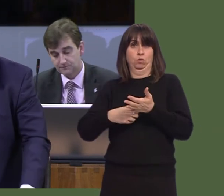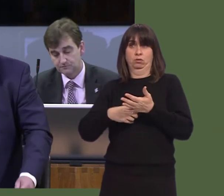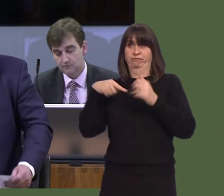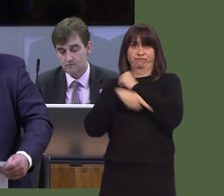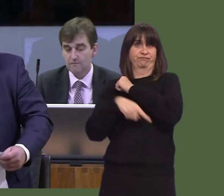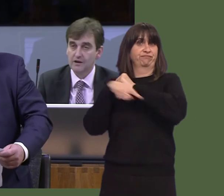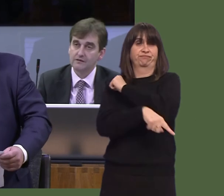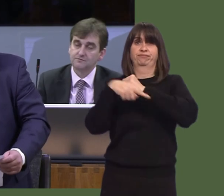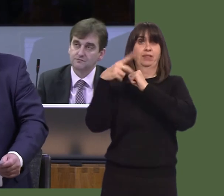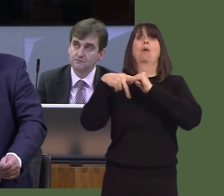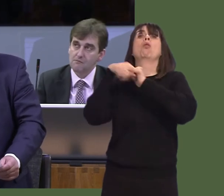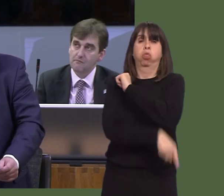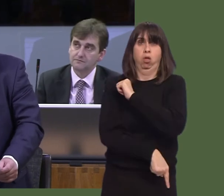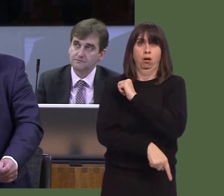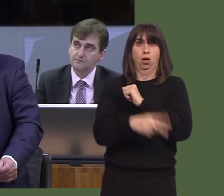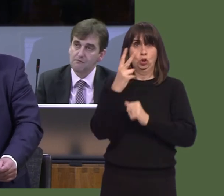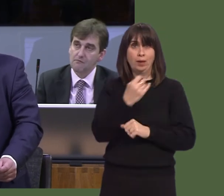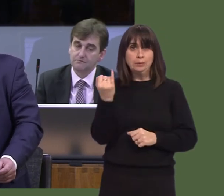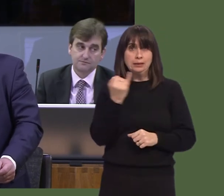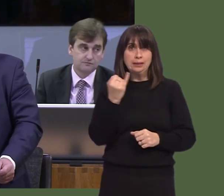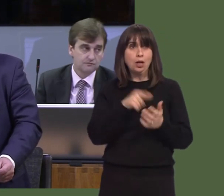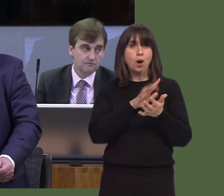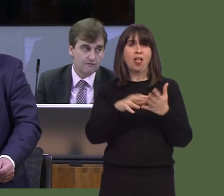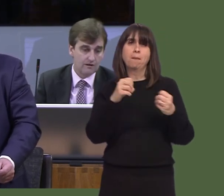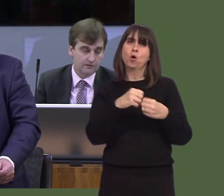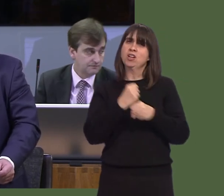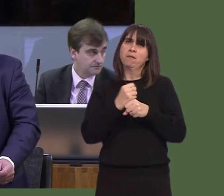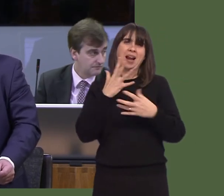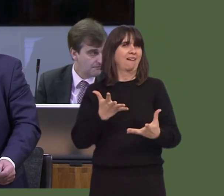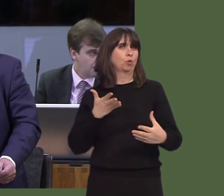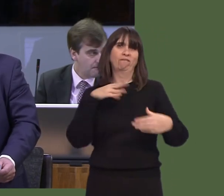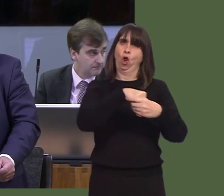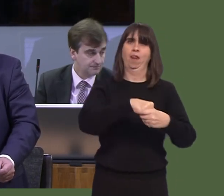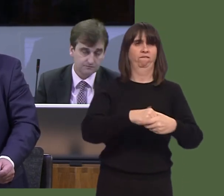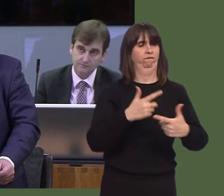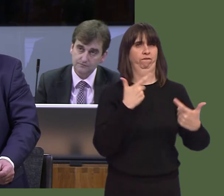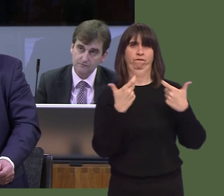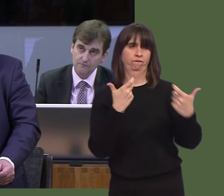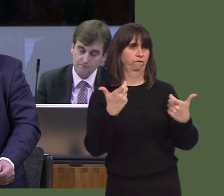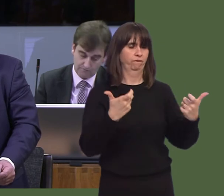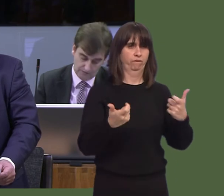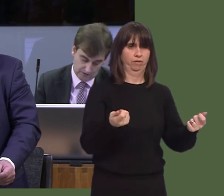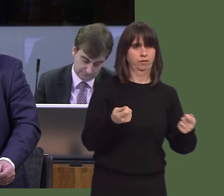and thatís why itís such a shame that the opportunity was missed when the last Wales